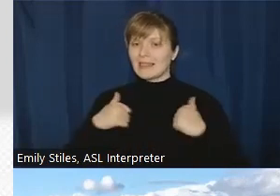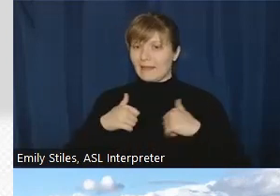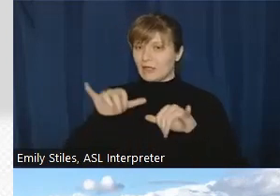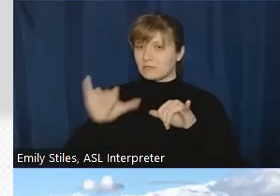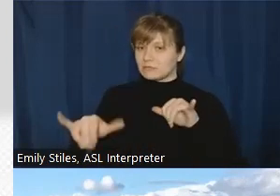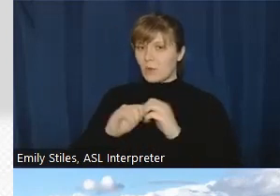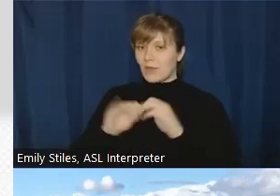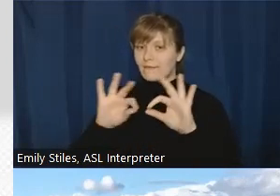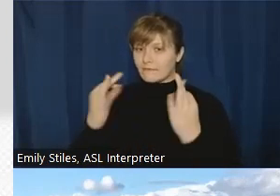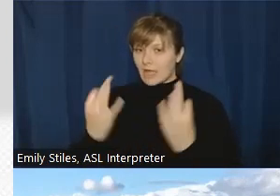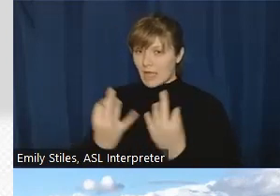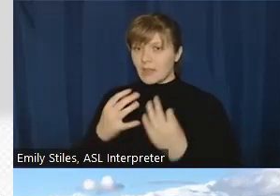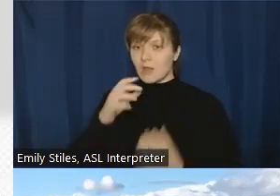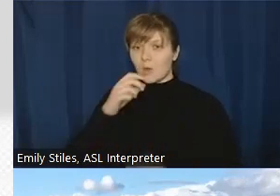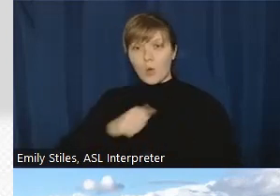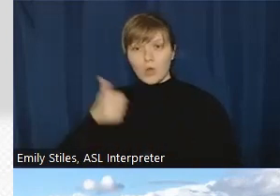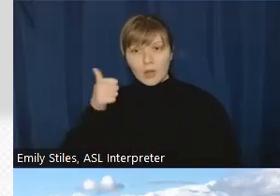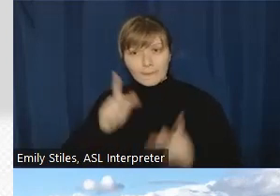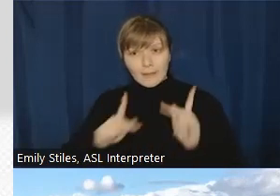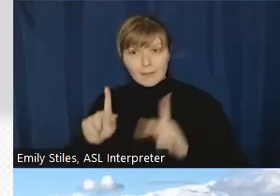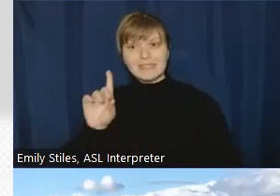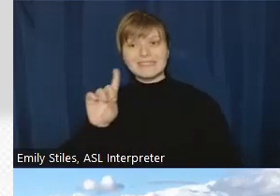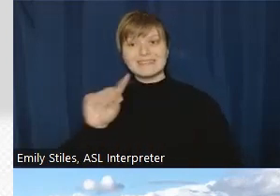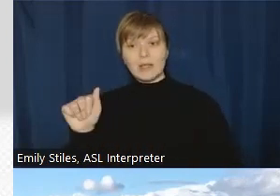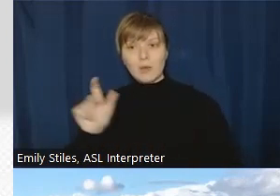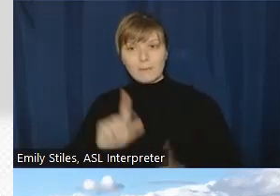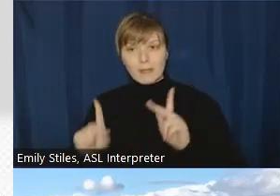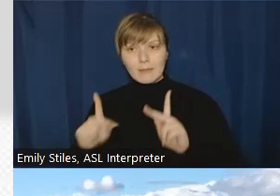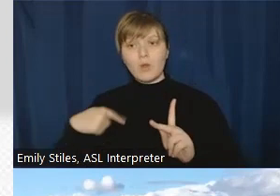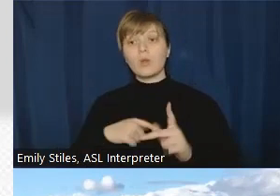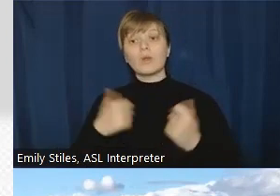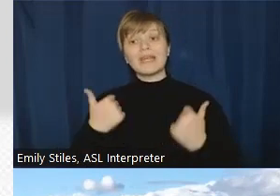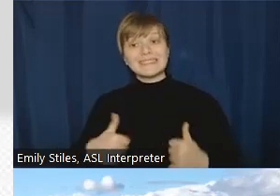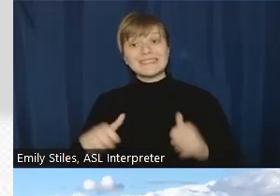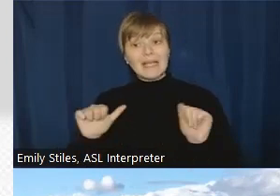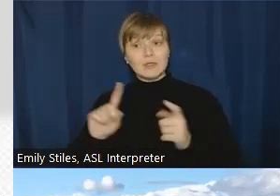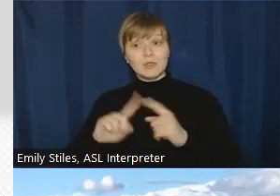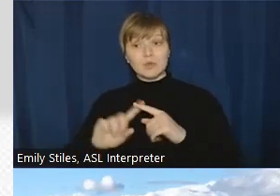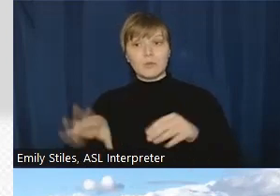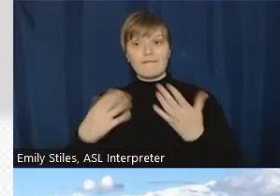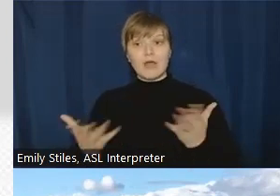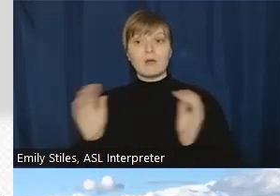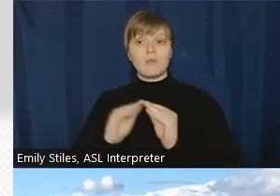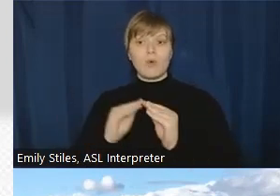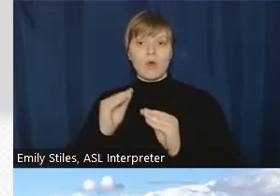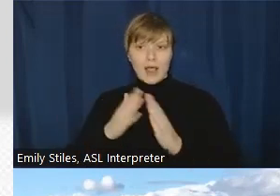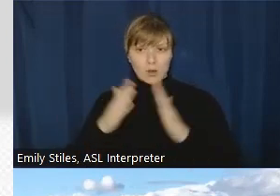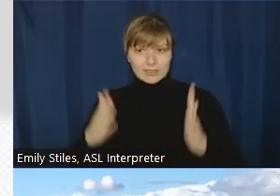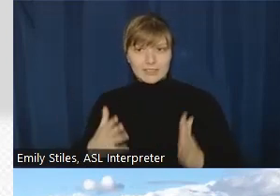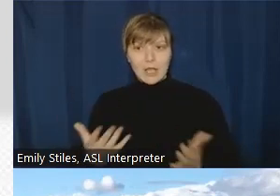conditions and we are attempting to provide more housing and transportation choices.